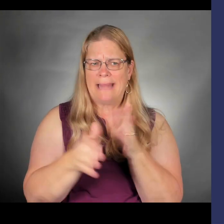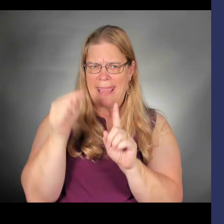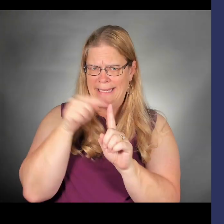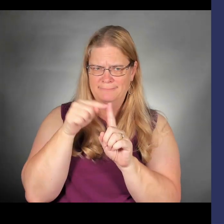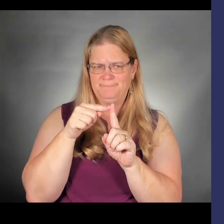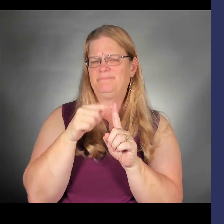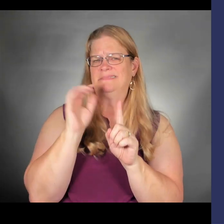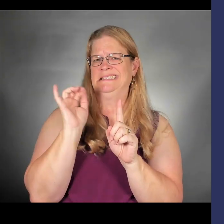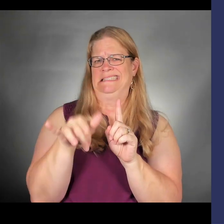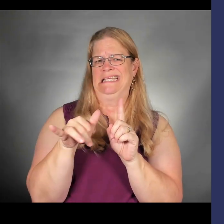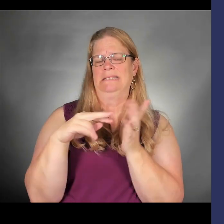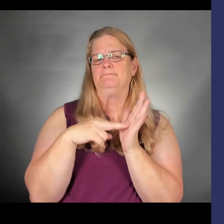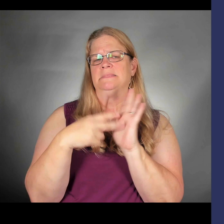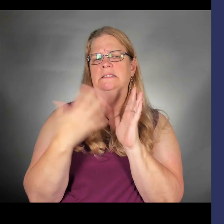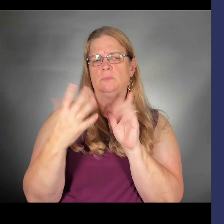Suicide planning.